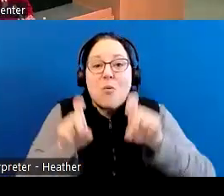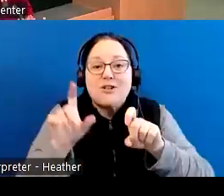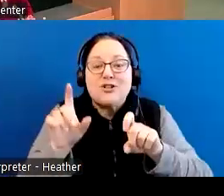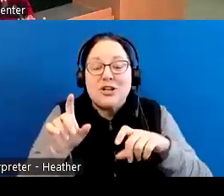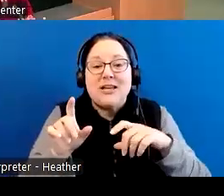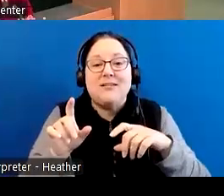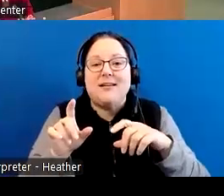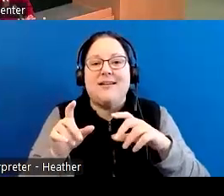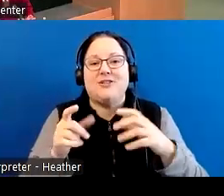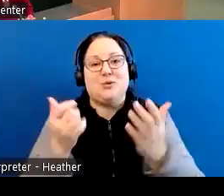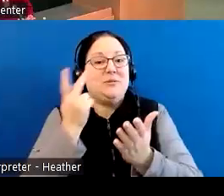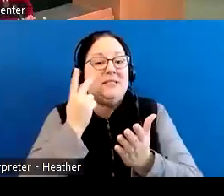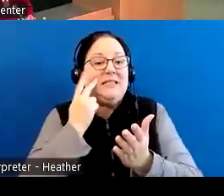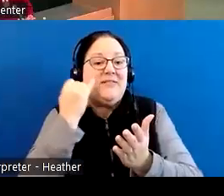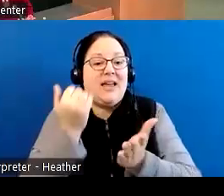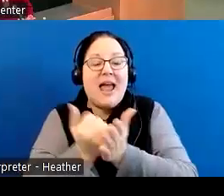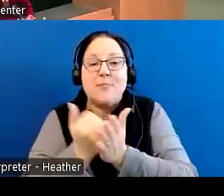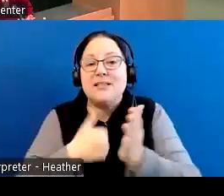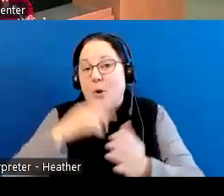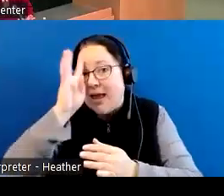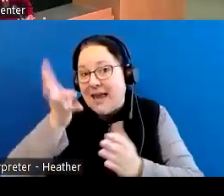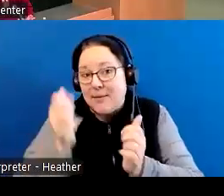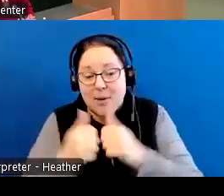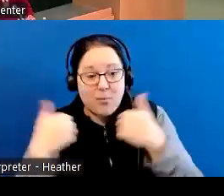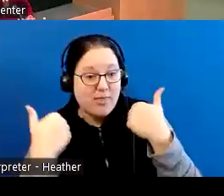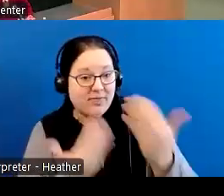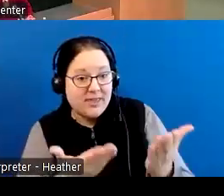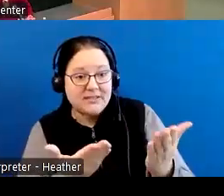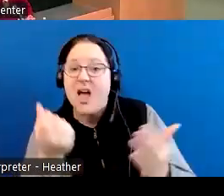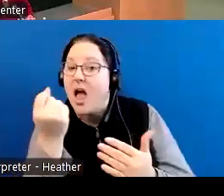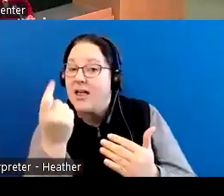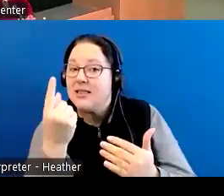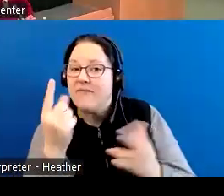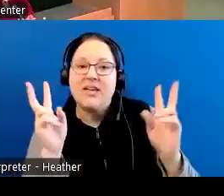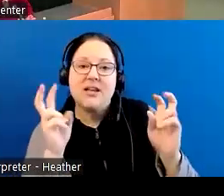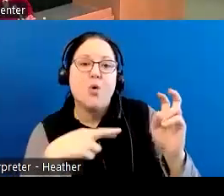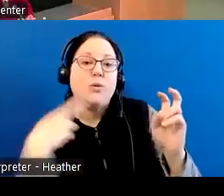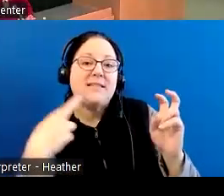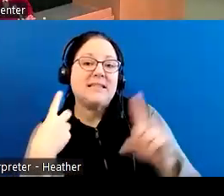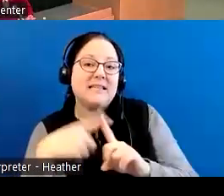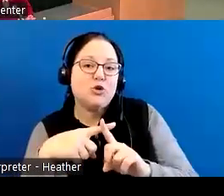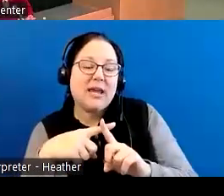could be helpful. And so we came up with um 11 risky strengths. Like I said, I'm happy to talk